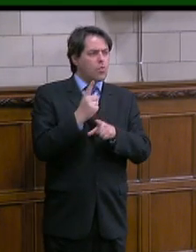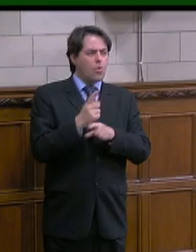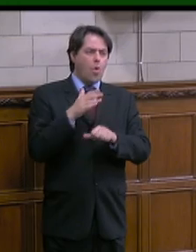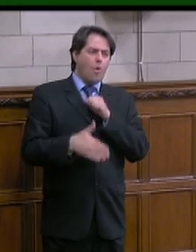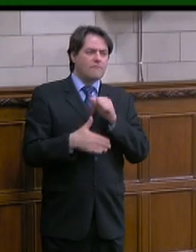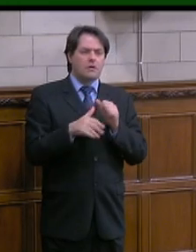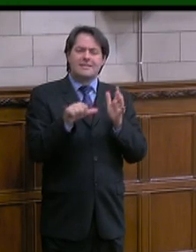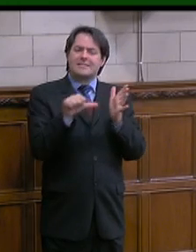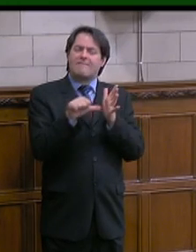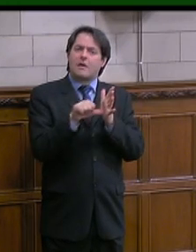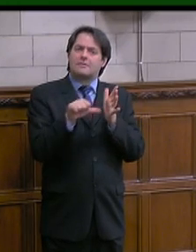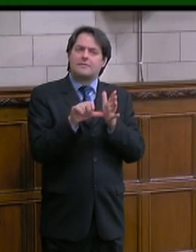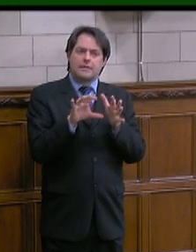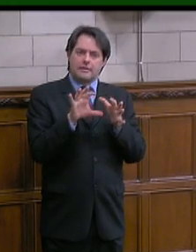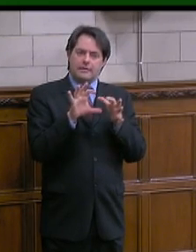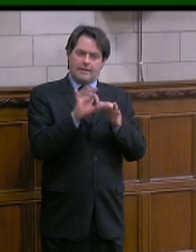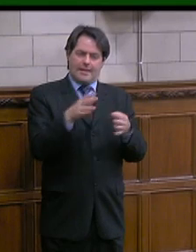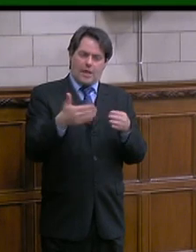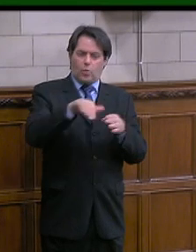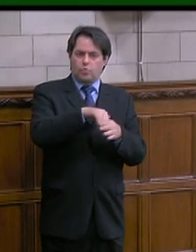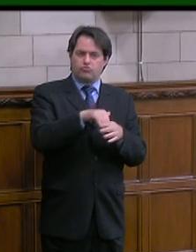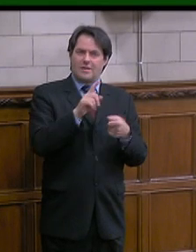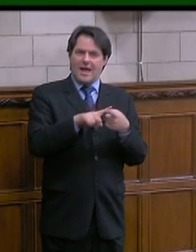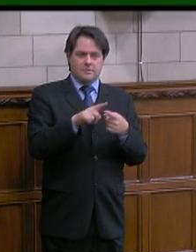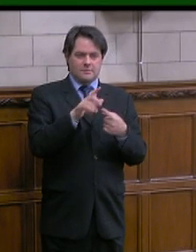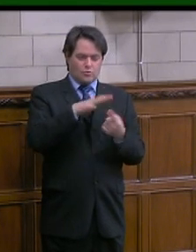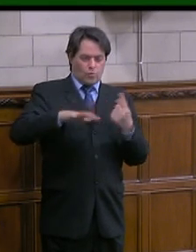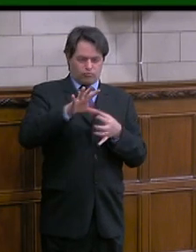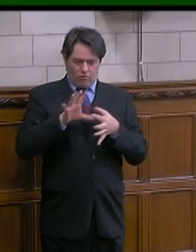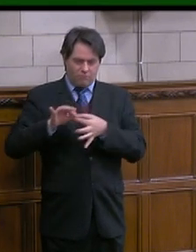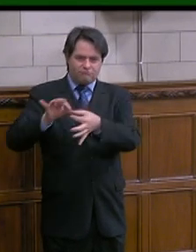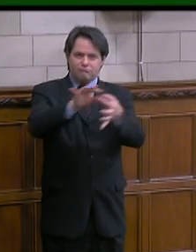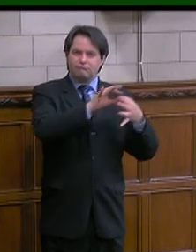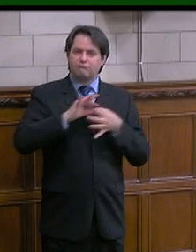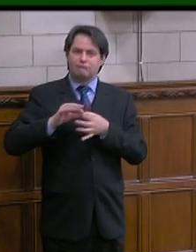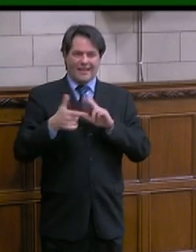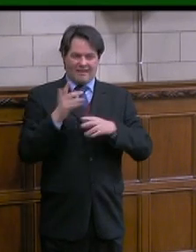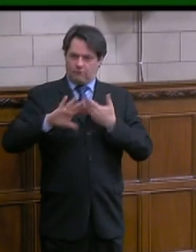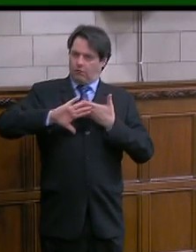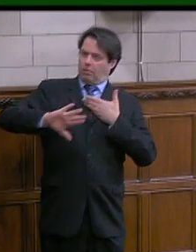the difficulties of inclusion and social cohesion when people are excluded from society.